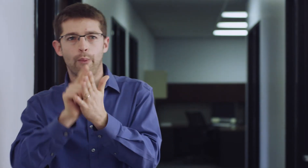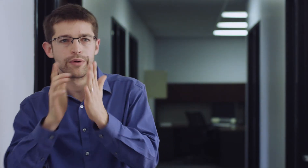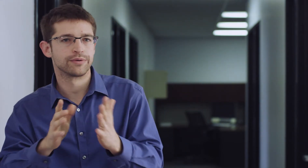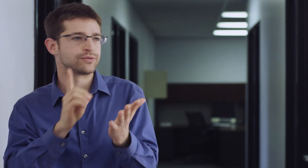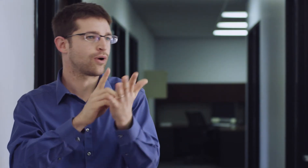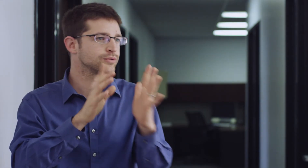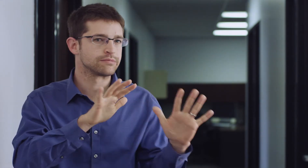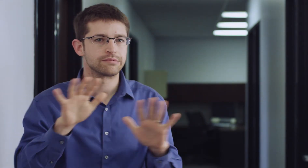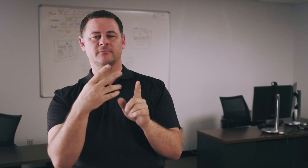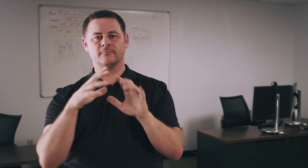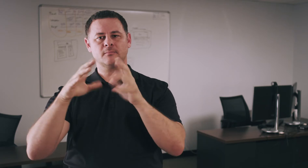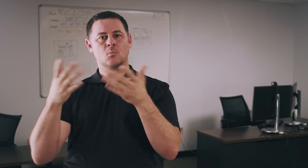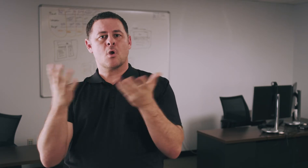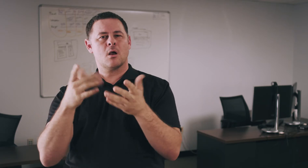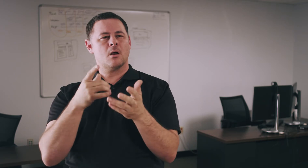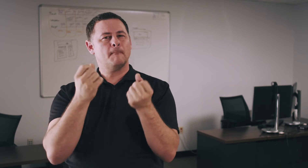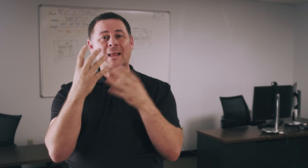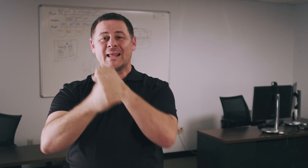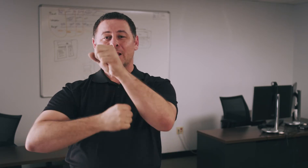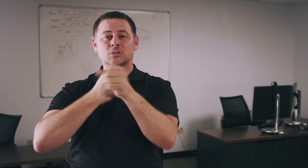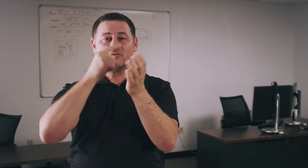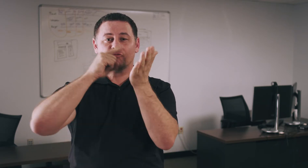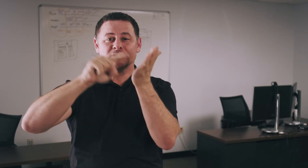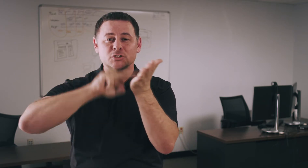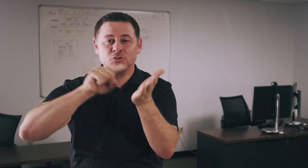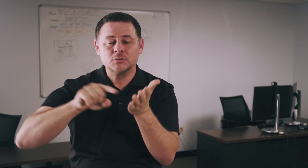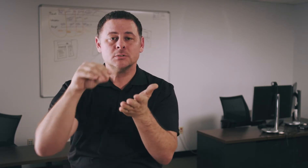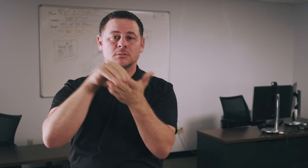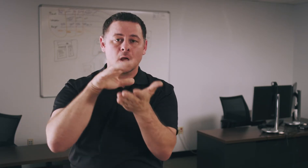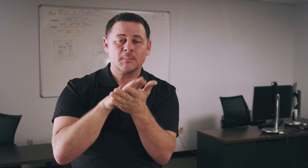law and medicine There have been many years of research, documentation